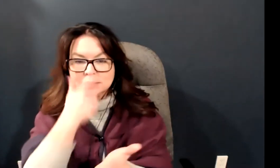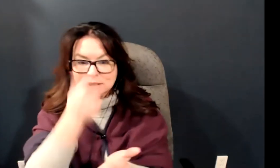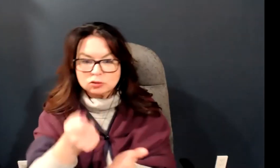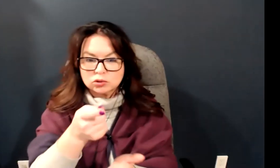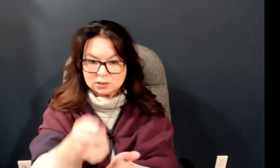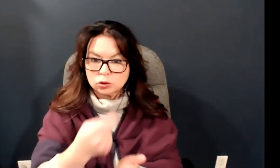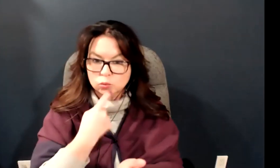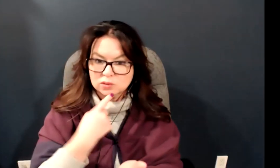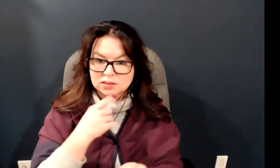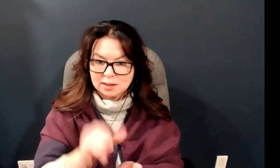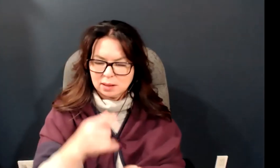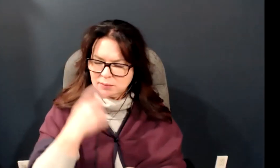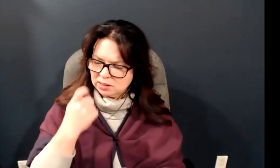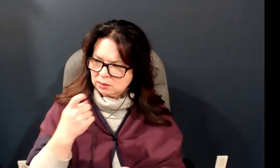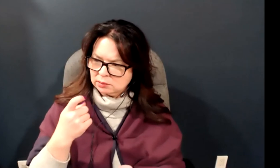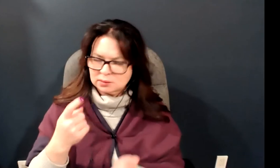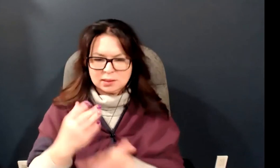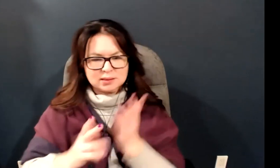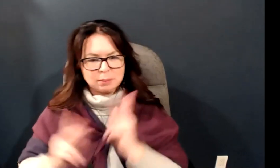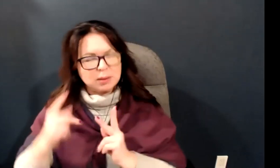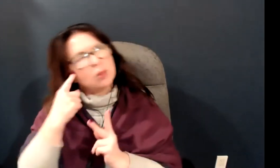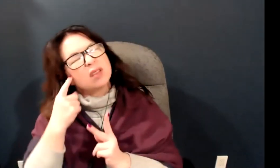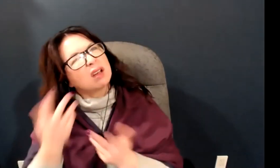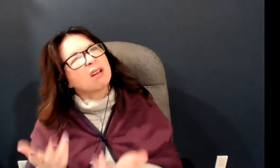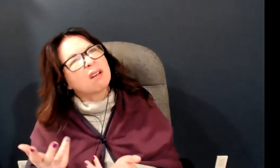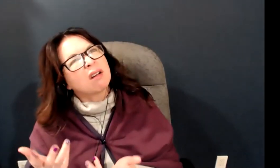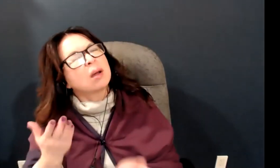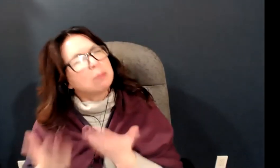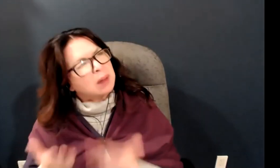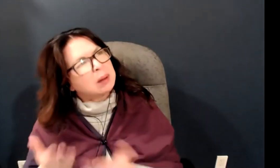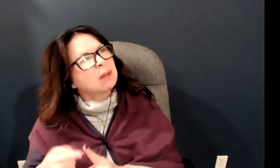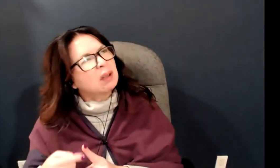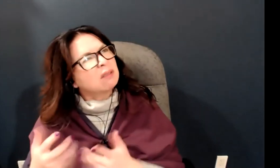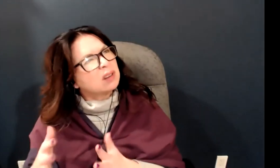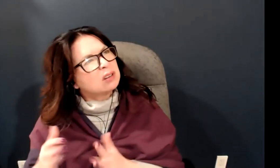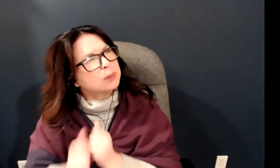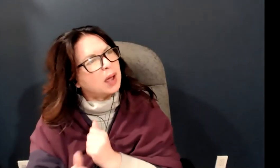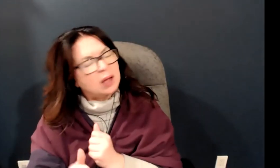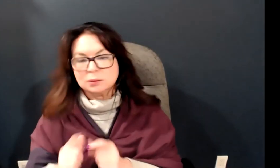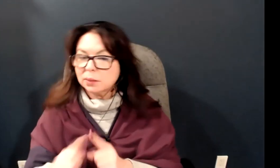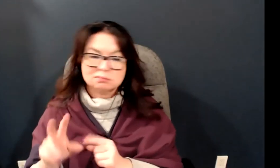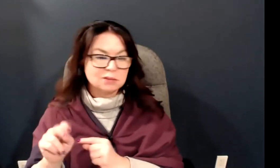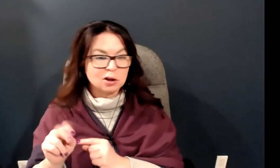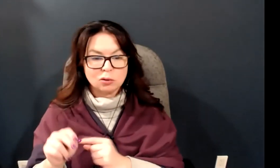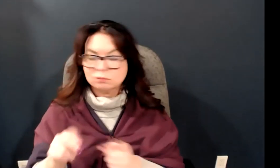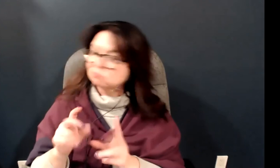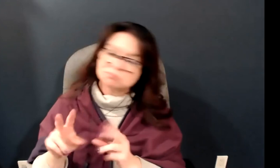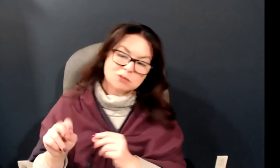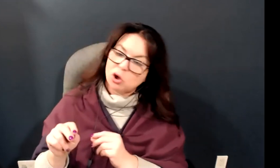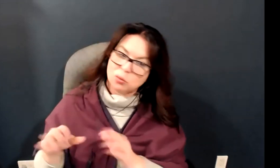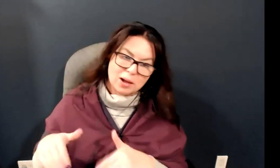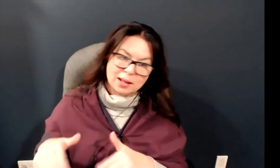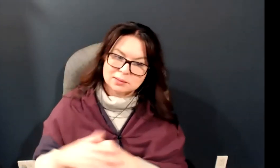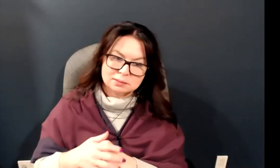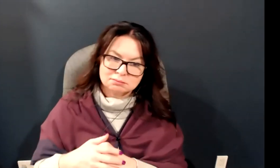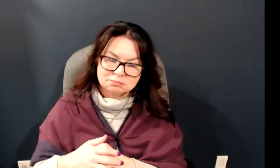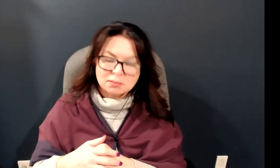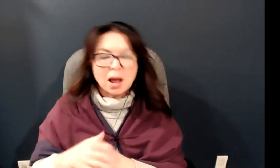I mean, I have to tell you that I know that when I began looking at writing art history